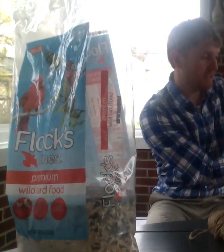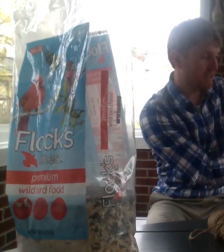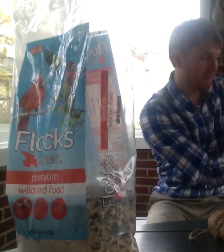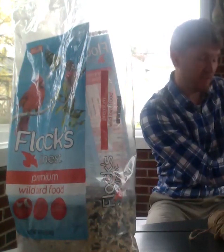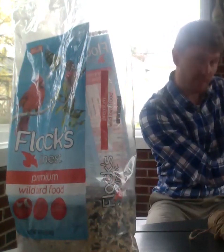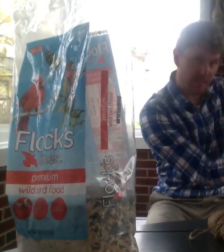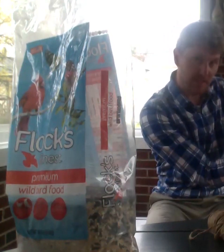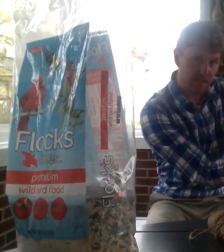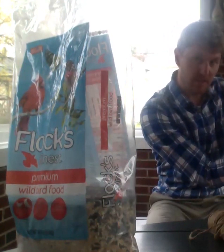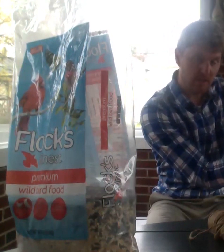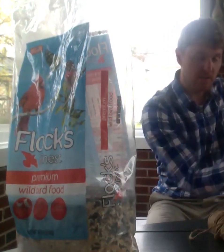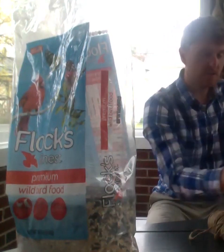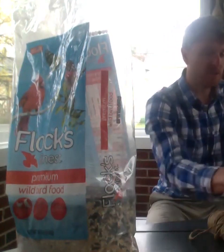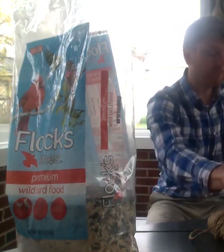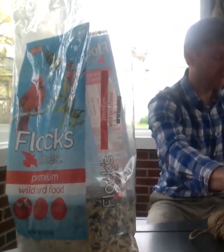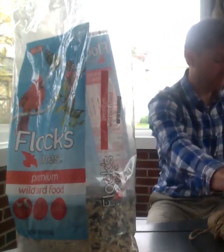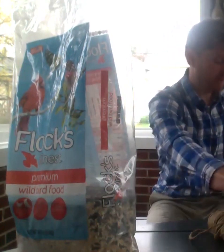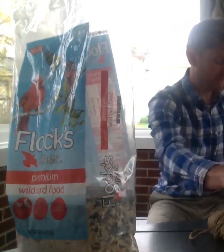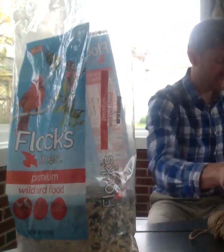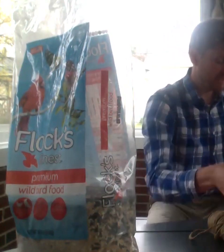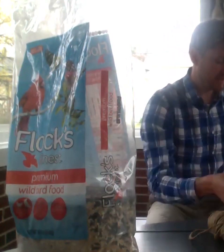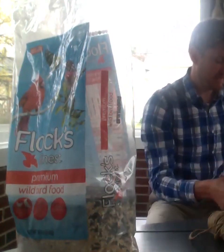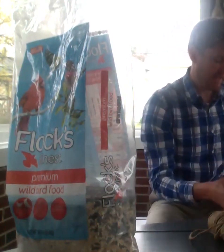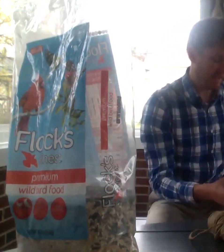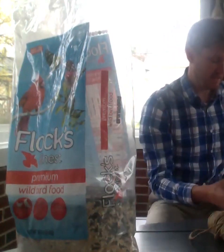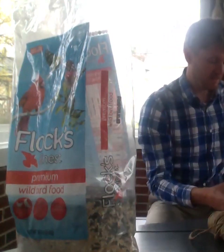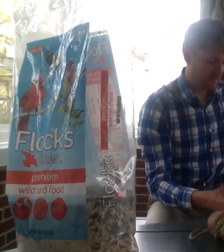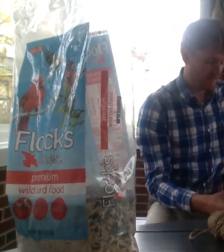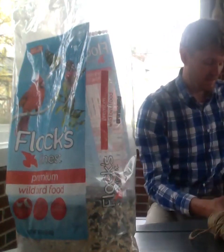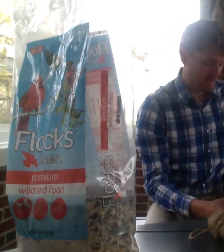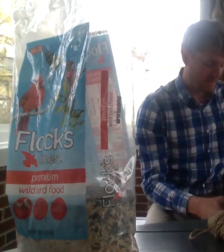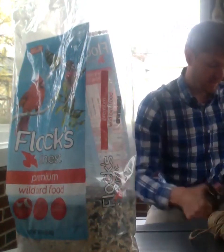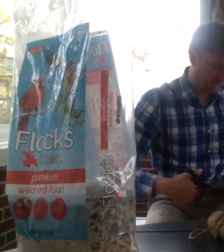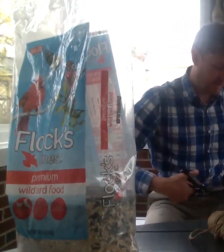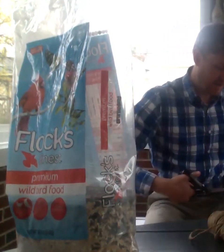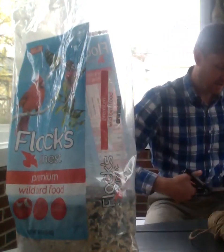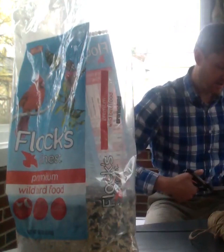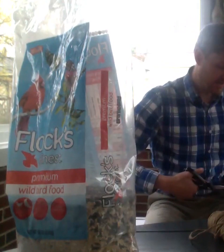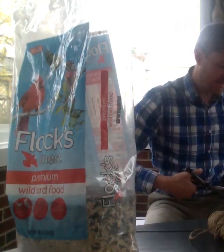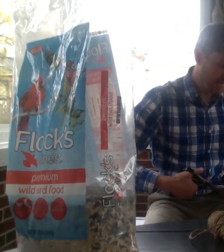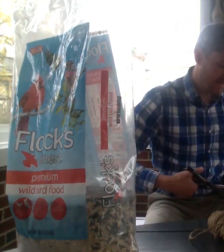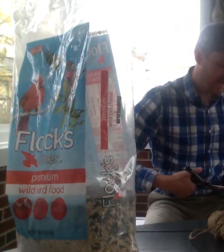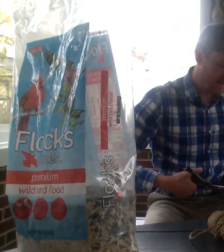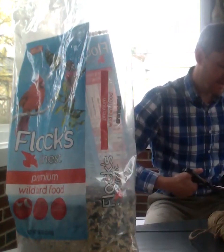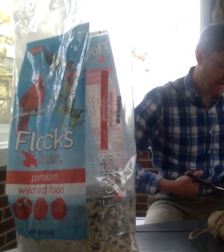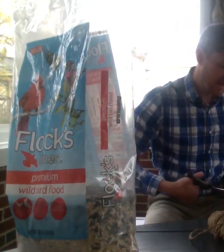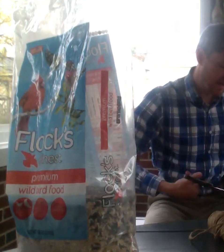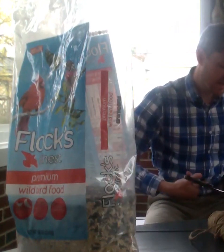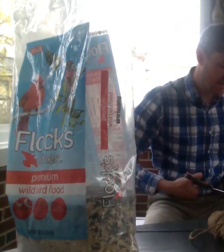I'm making a shape. Can you tell me what shape I'm making? What quadrilateral is that?